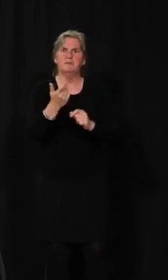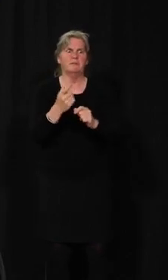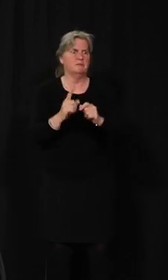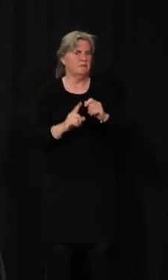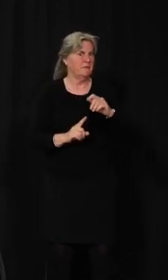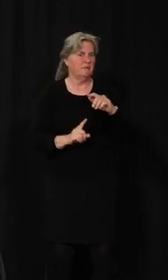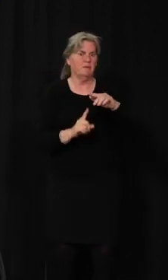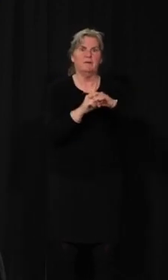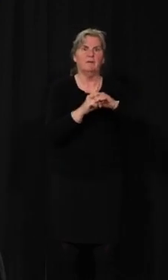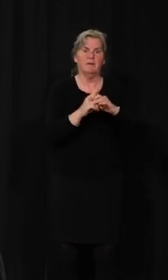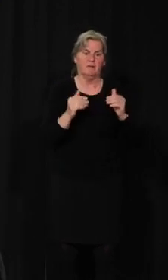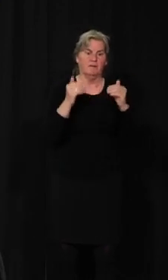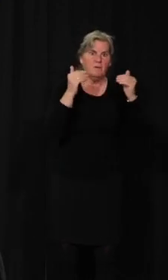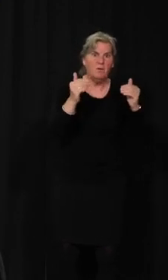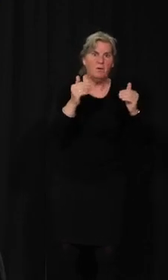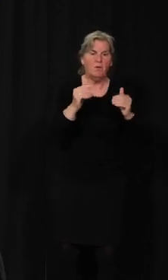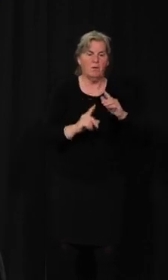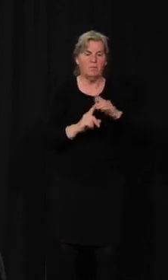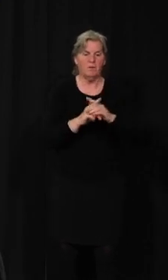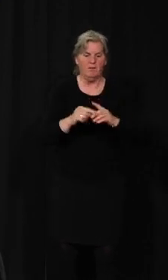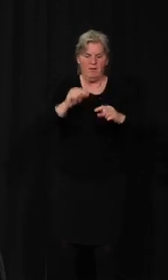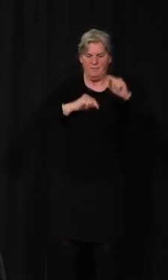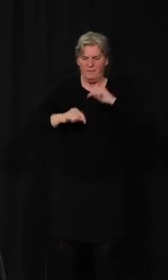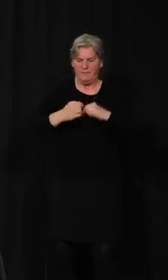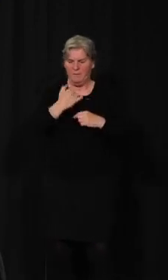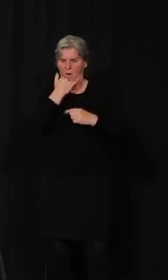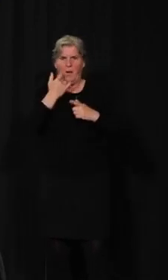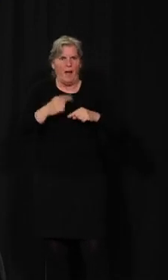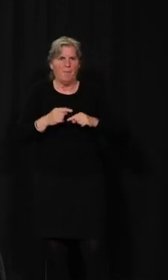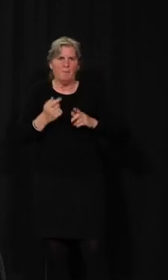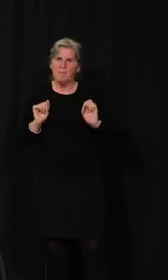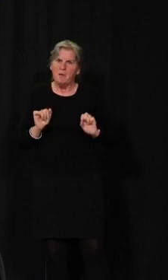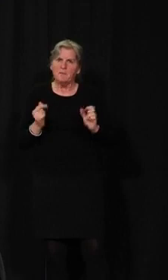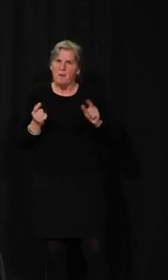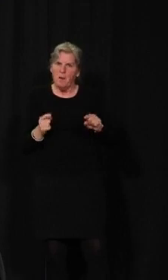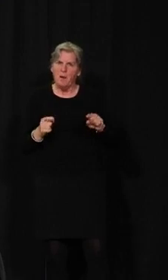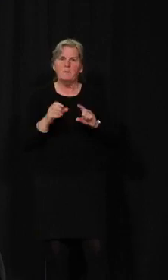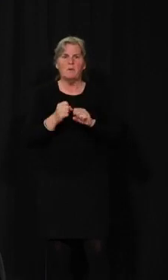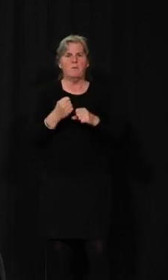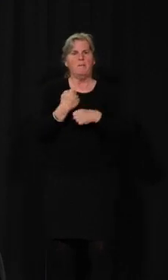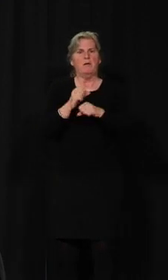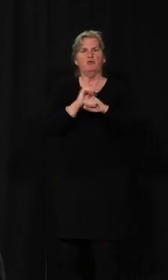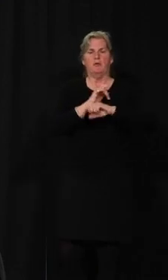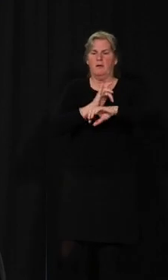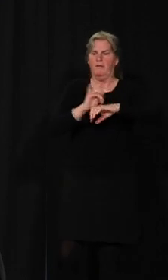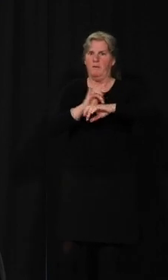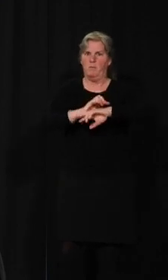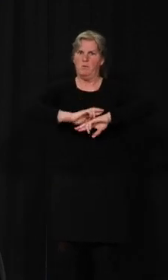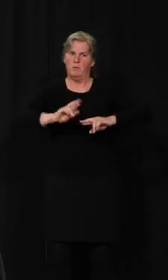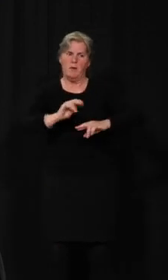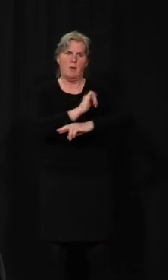forward or move us backward, unfortunately. So to make sure that we have the enforcement availabilities there